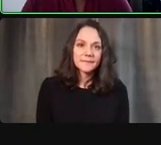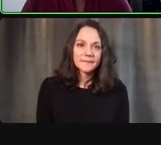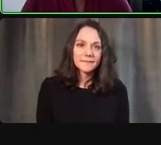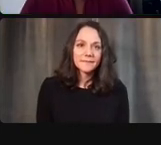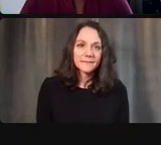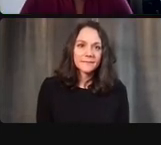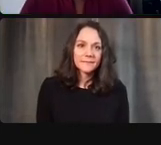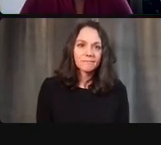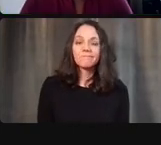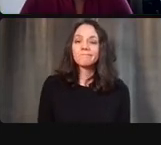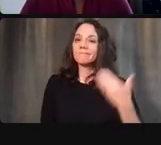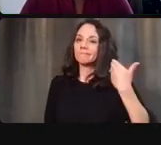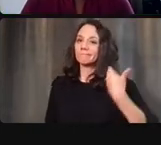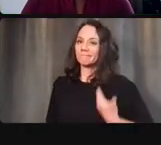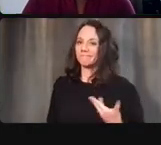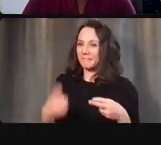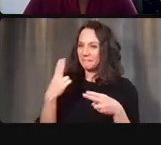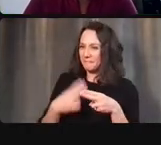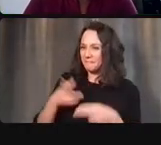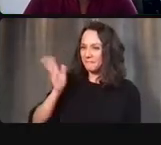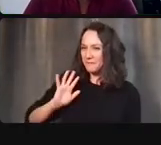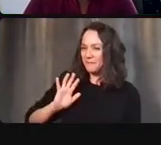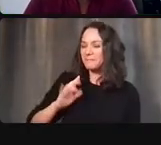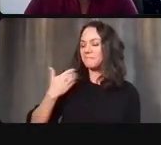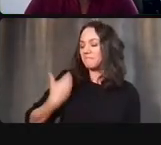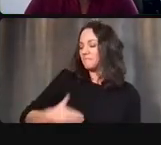And I mentioned before, my name is Yolanda Wisher.